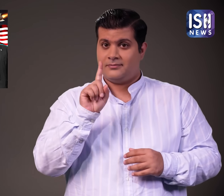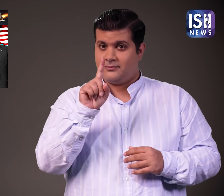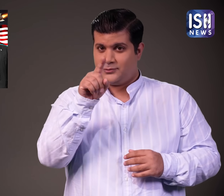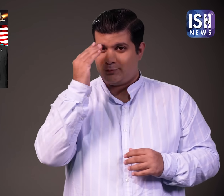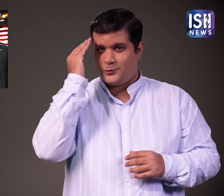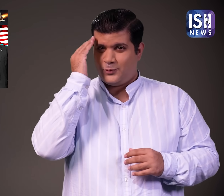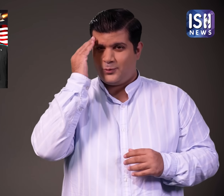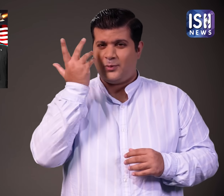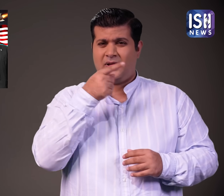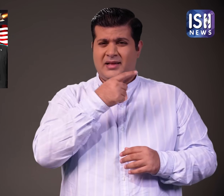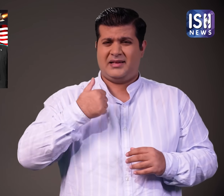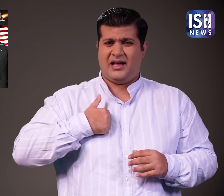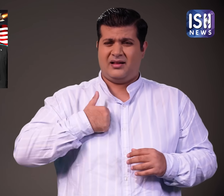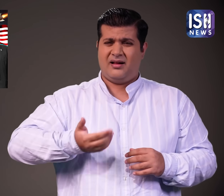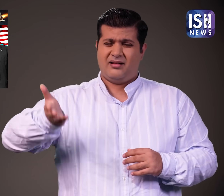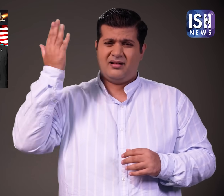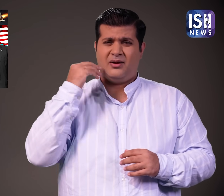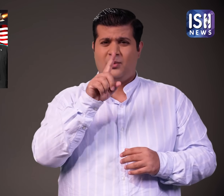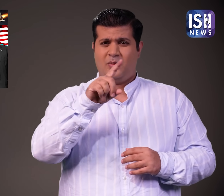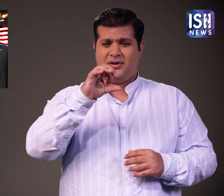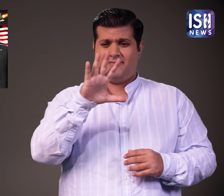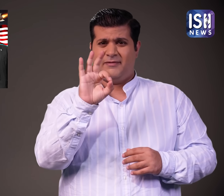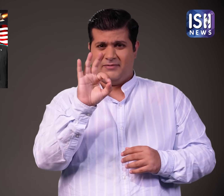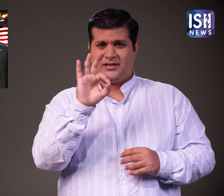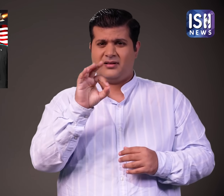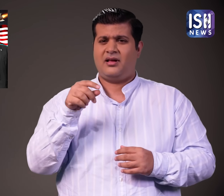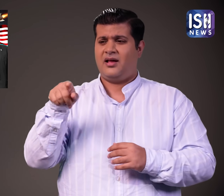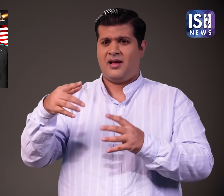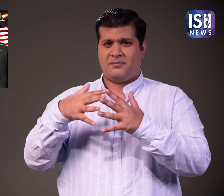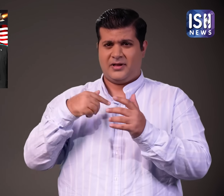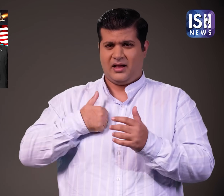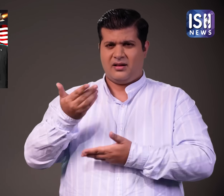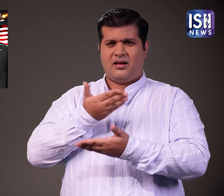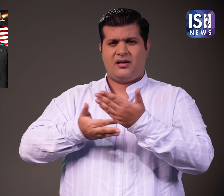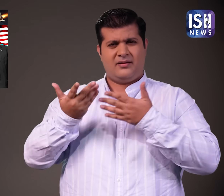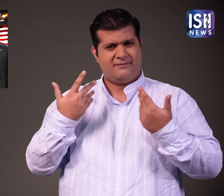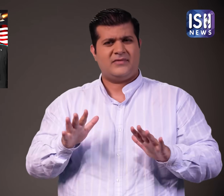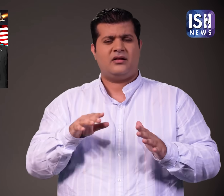You may know that back in 1950, USA and Canada had joined an agreement called